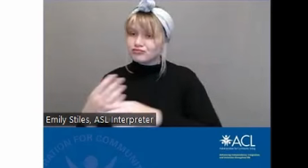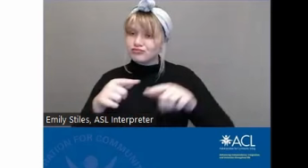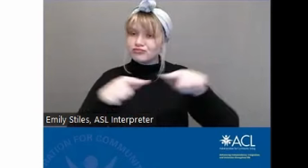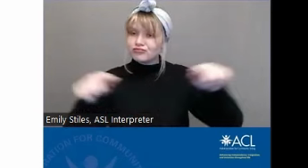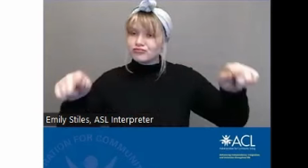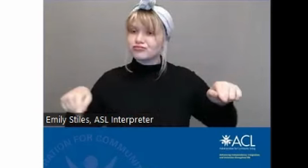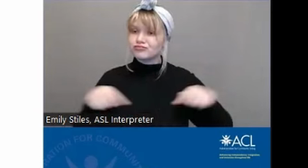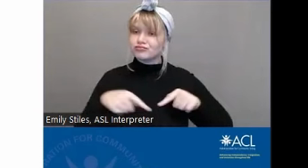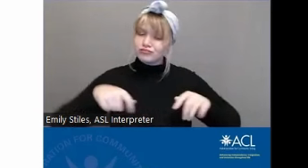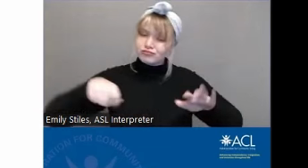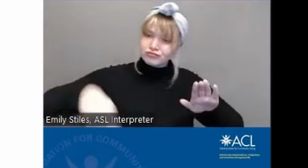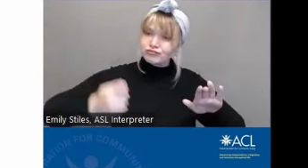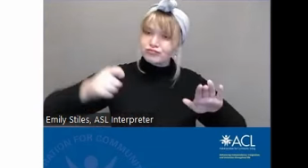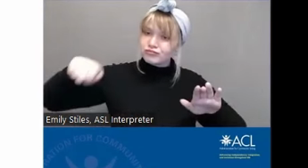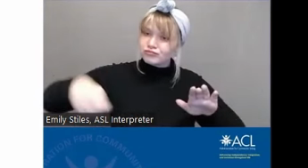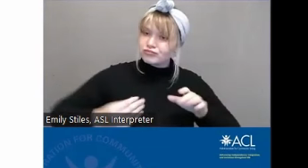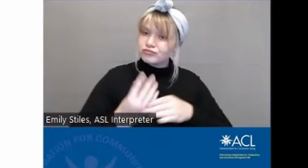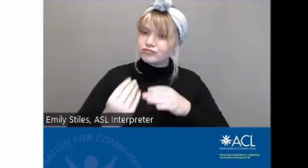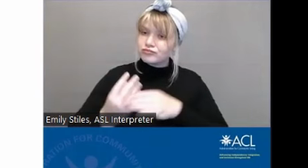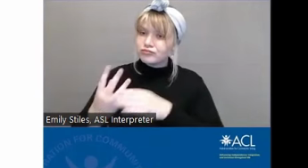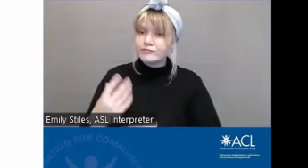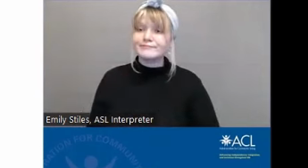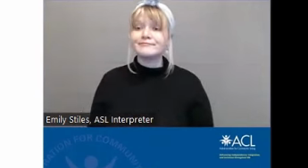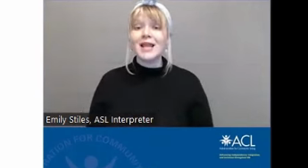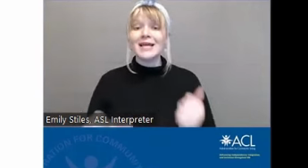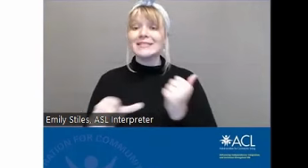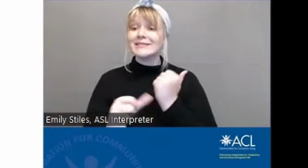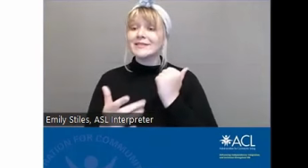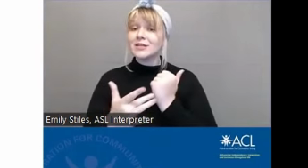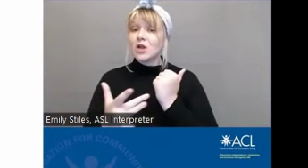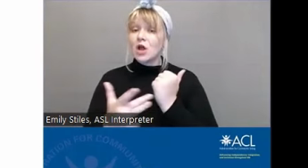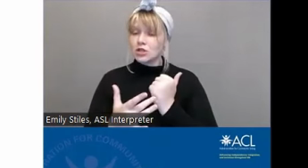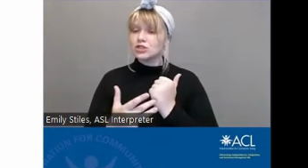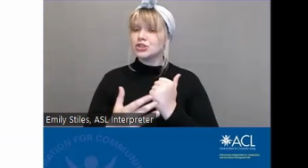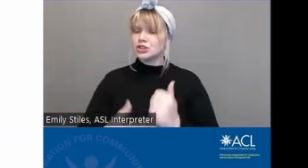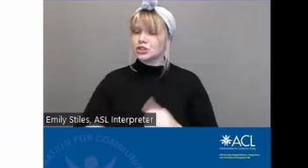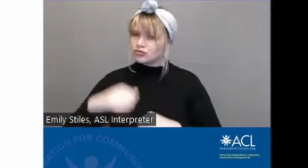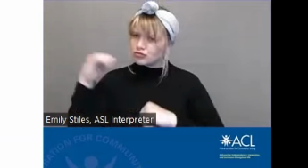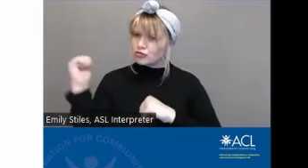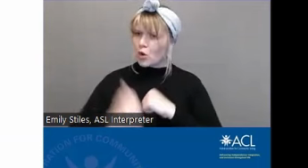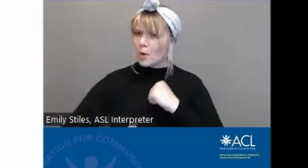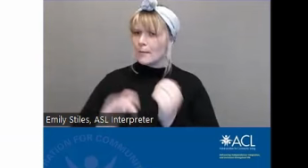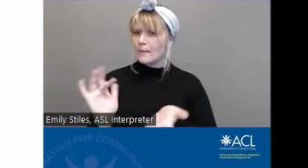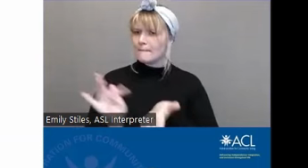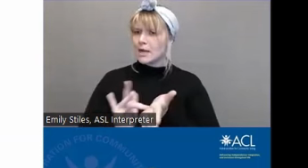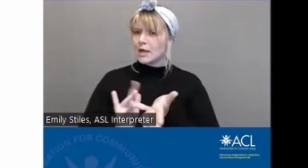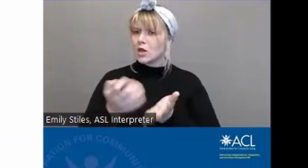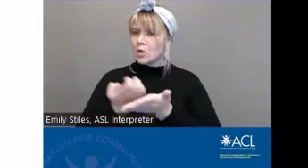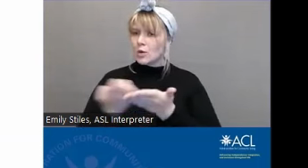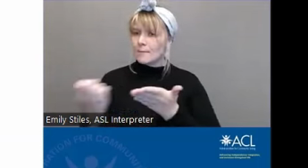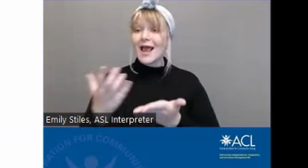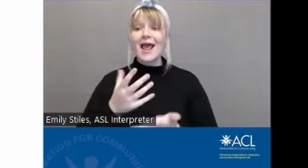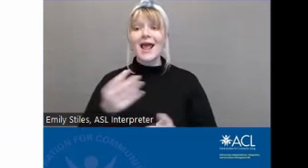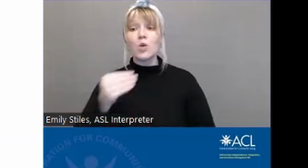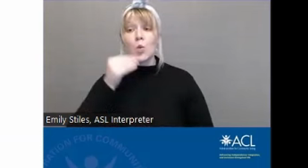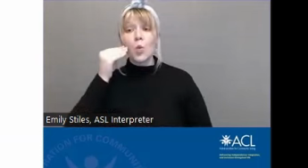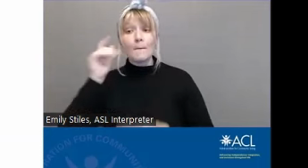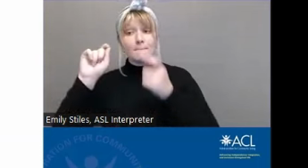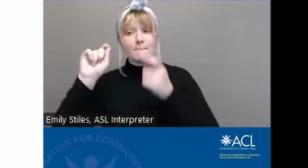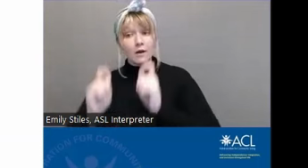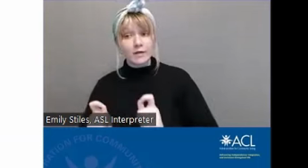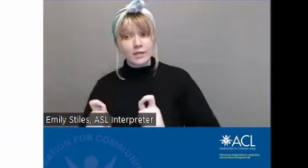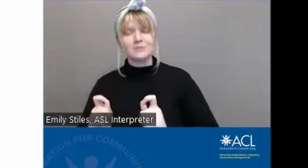Assistive technology, durable medical equipment, and home modifications enhance housing accessibility.